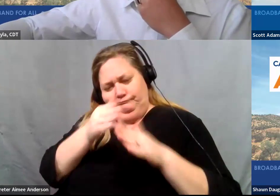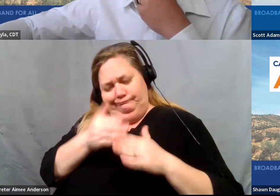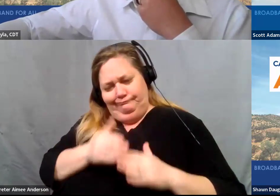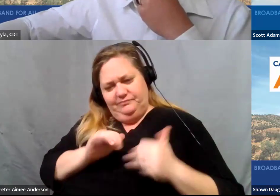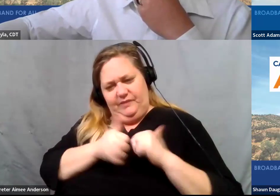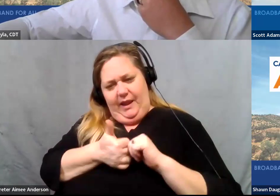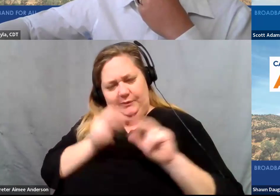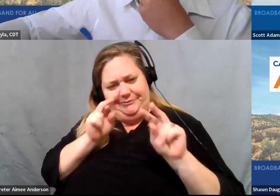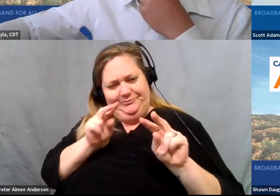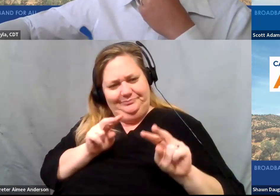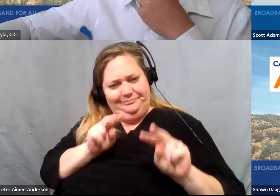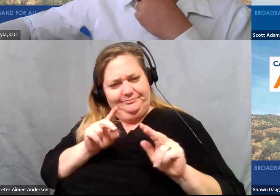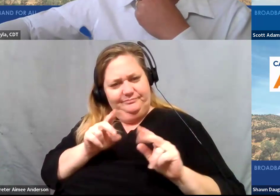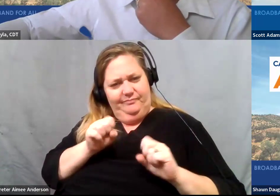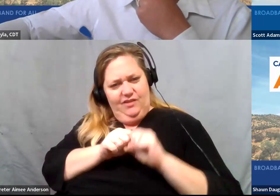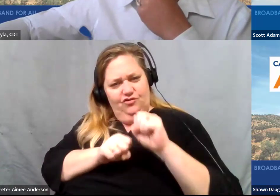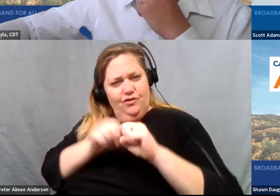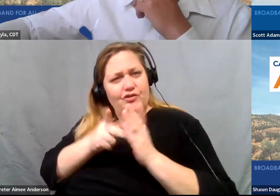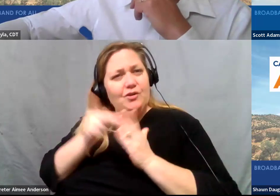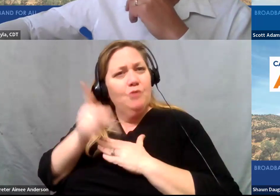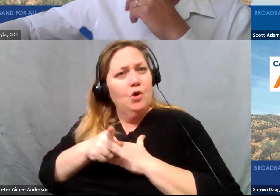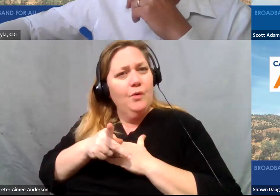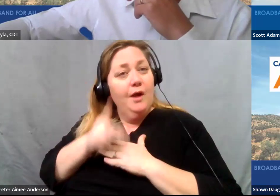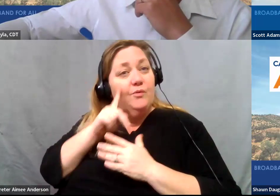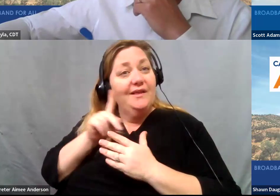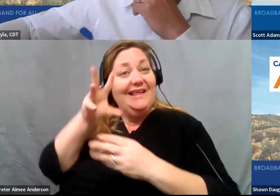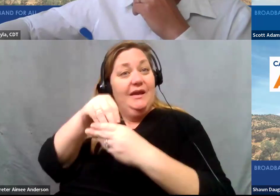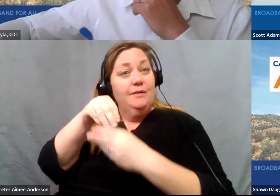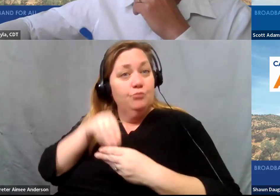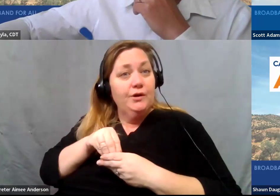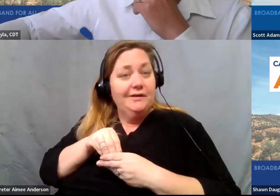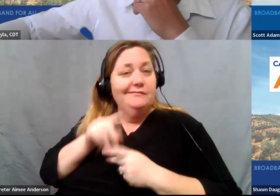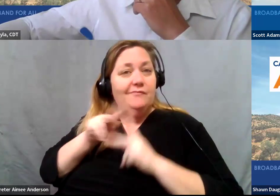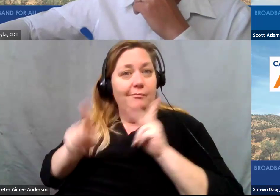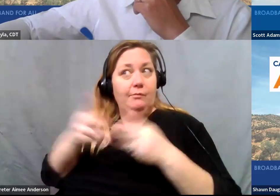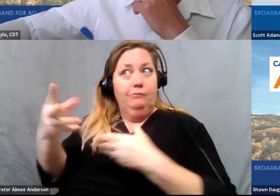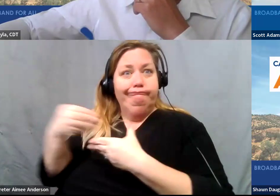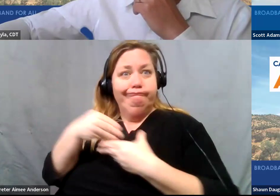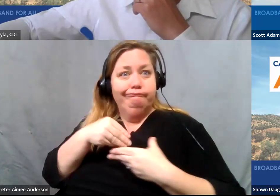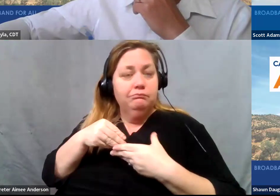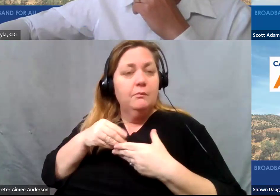at structuring the program. And we're seeking input from folks. Part of that would be what kind